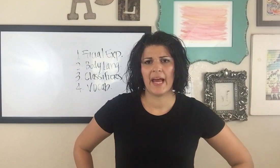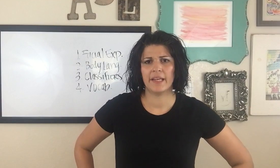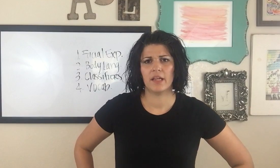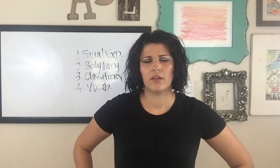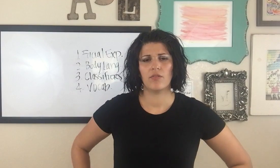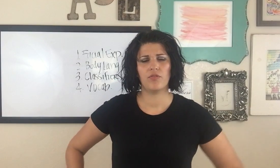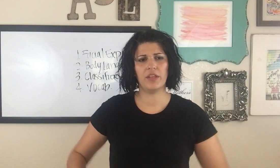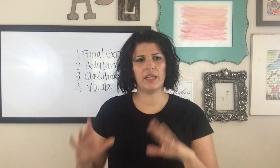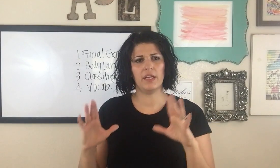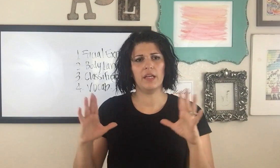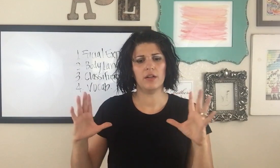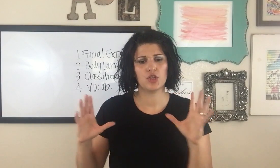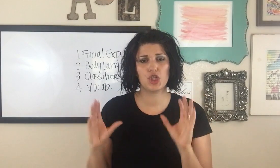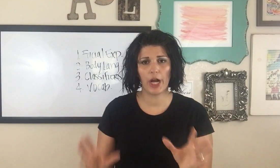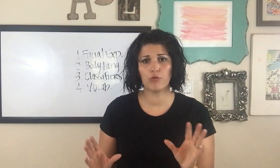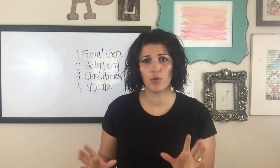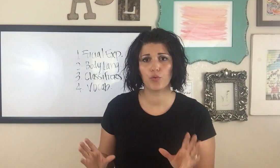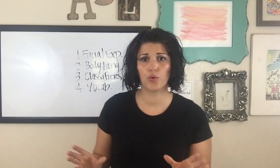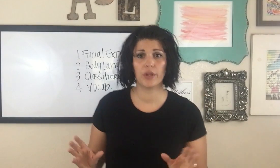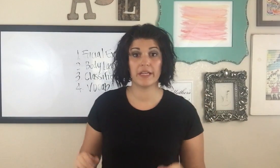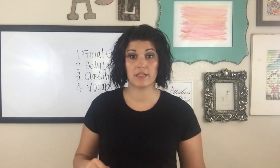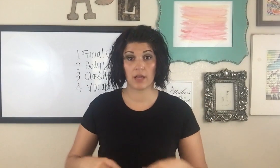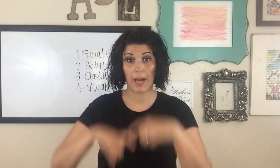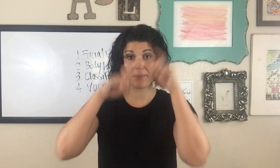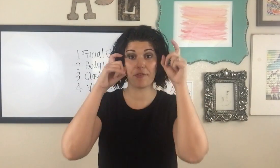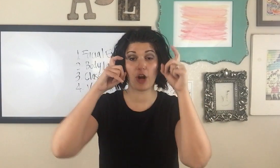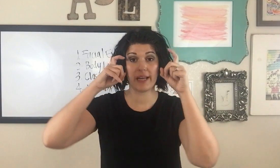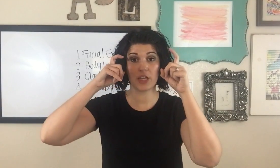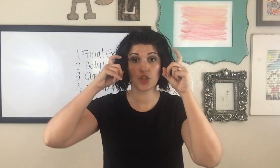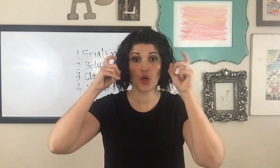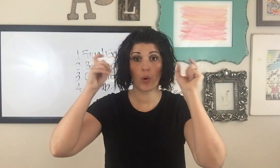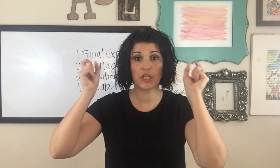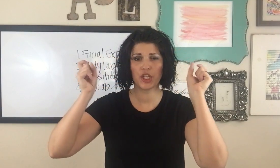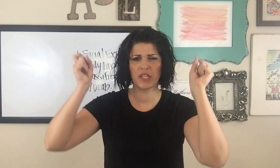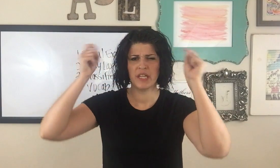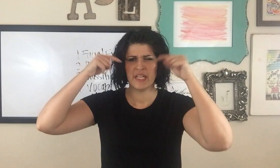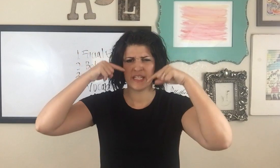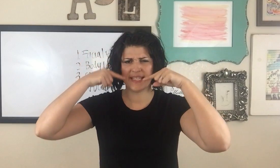And the general rule is up for a yes or no question down for a wh question.